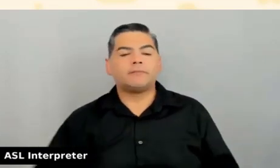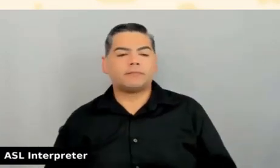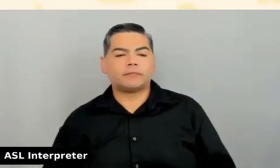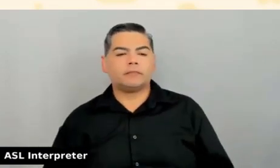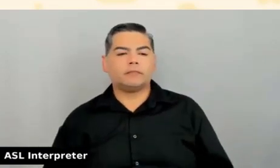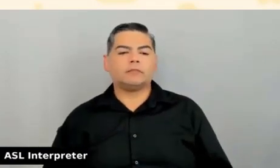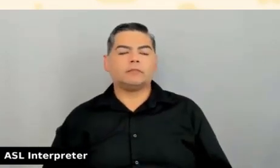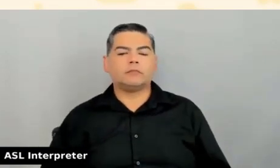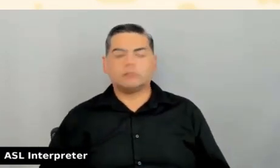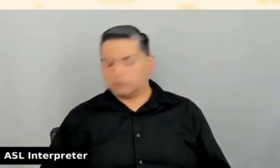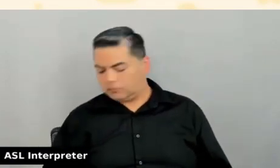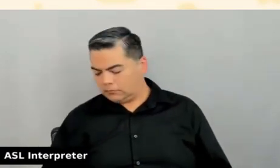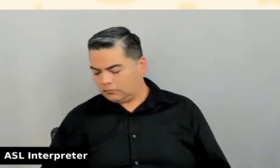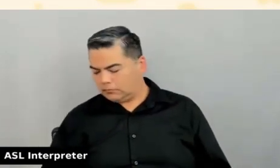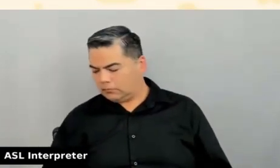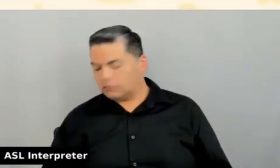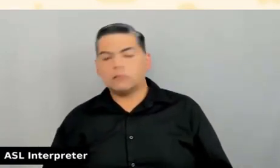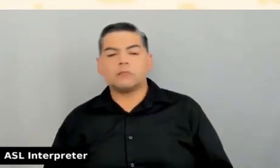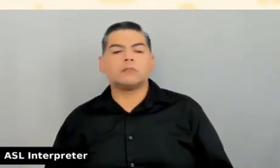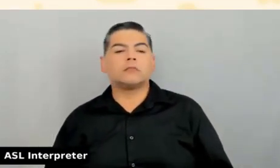Also, make sure that no all caps is keyed in.